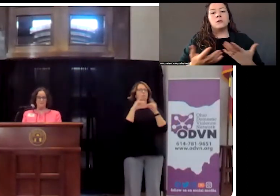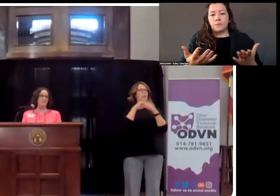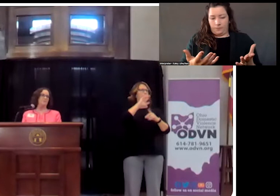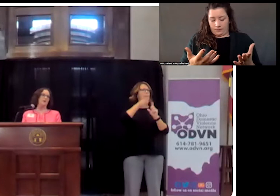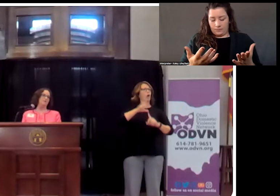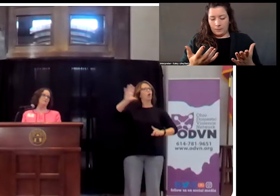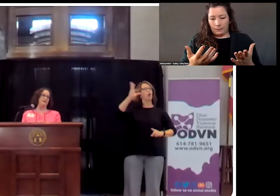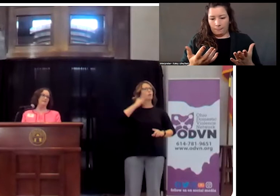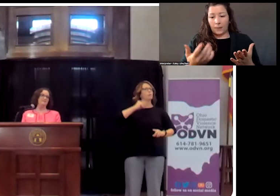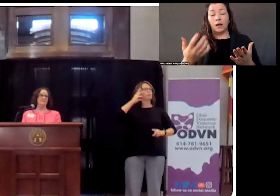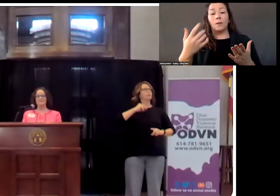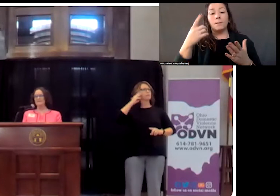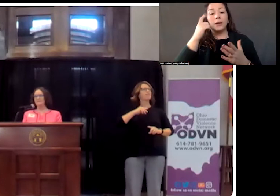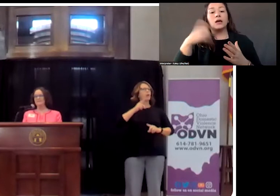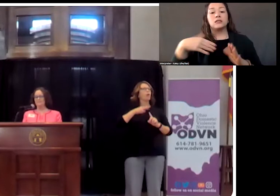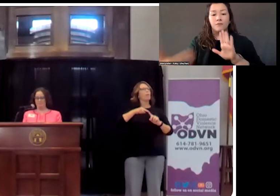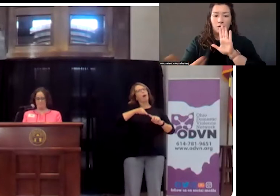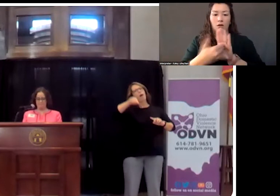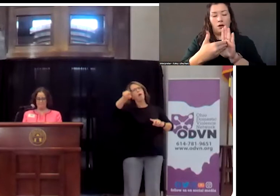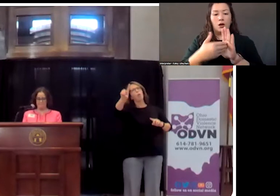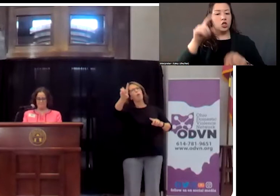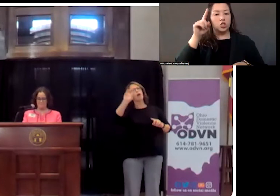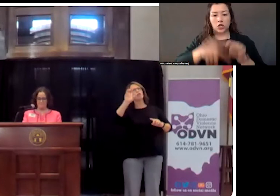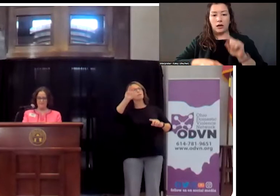within 100 miles of Youngstown.